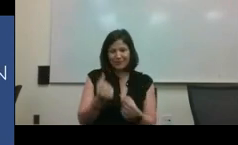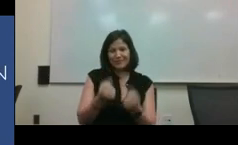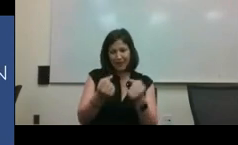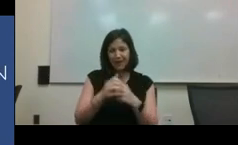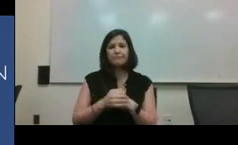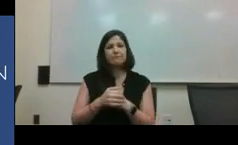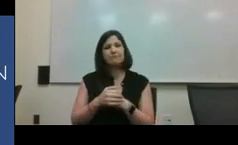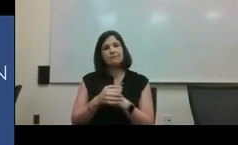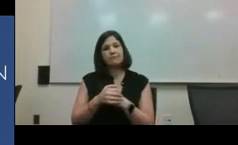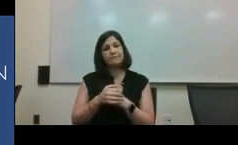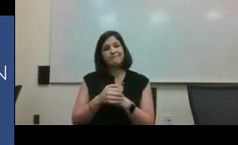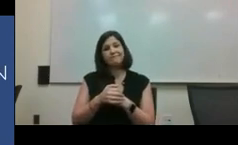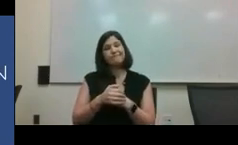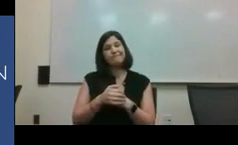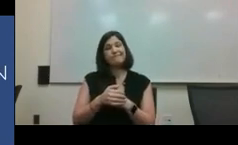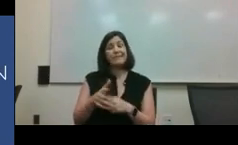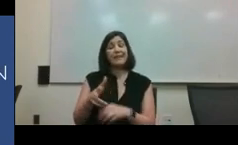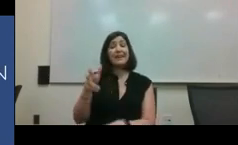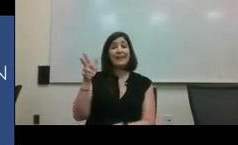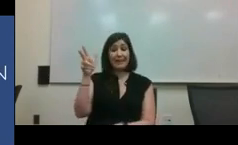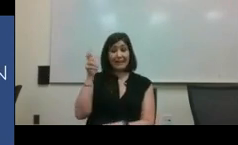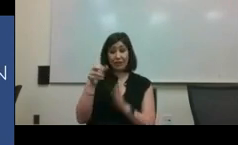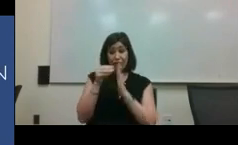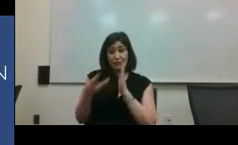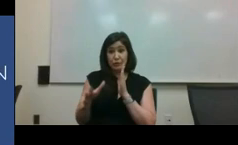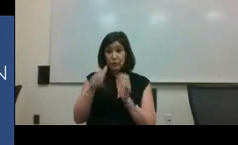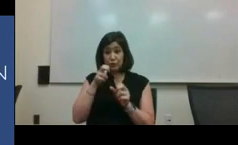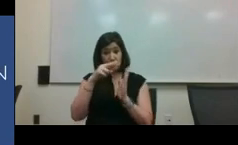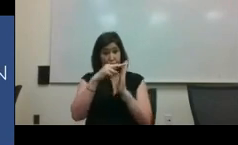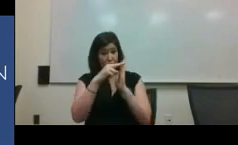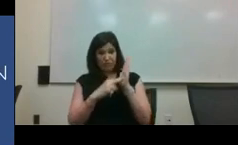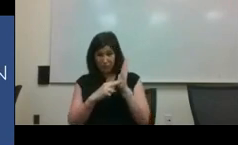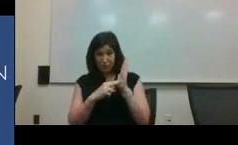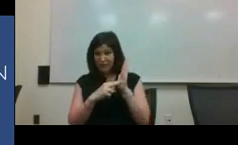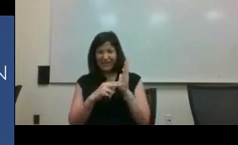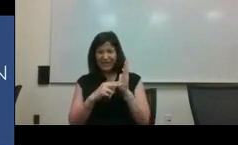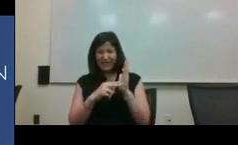So, the hearing students who are reading this orally are not substantially better.